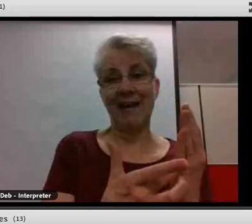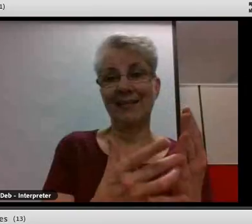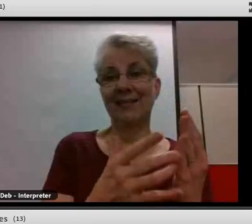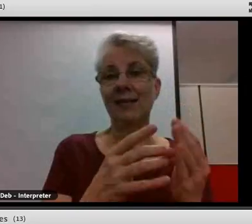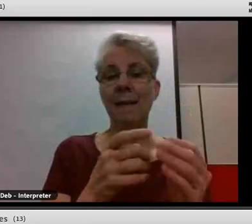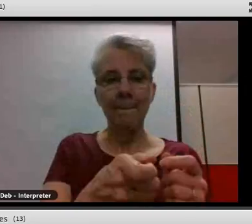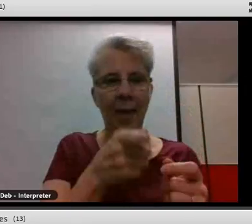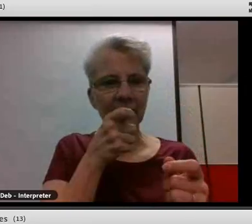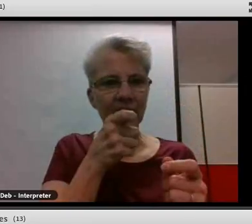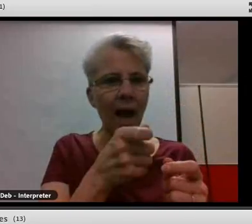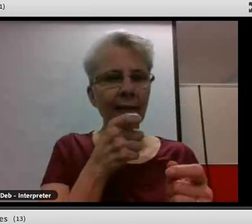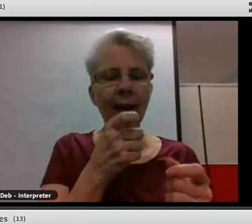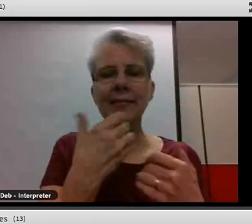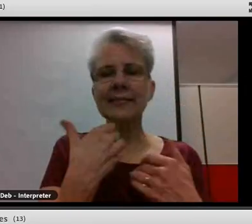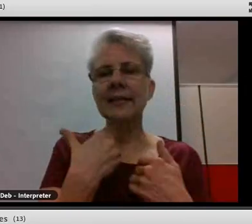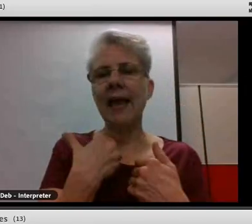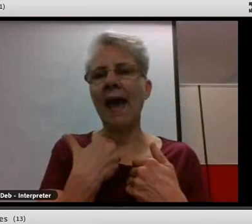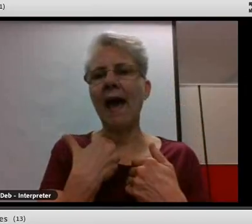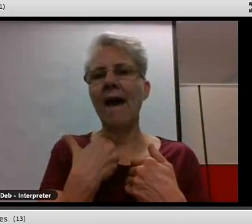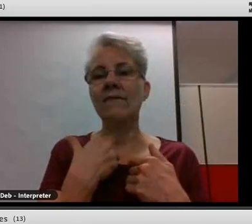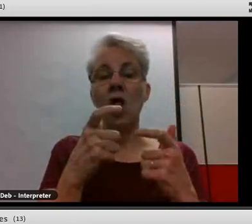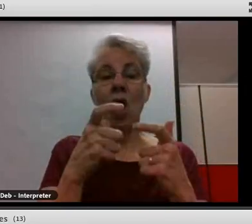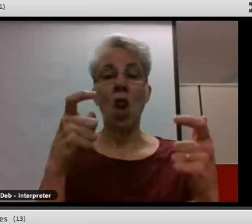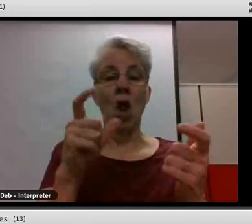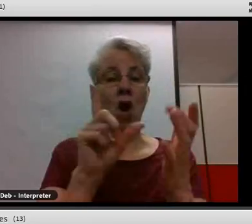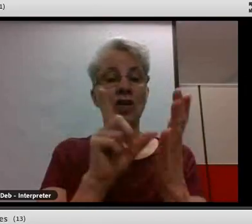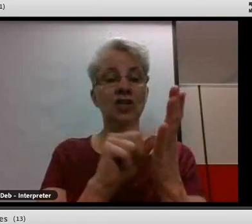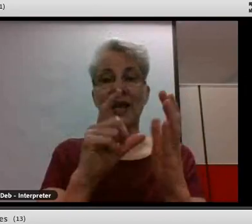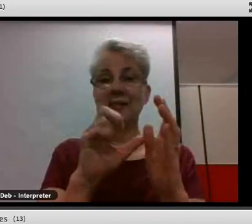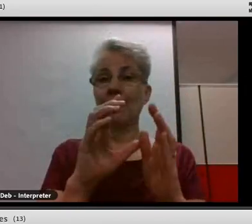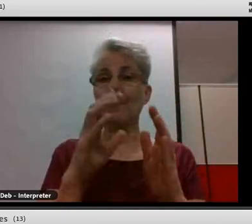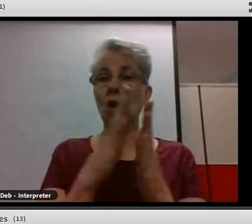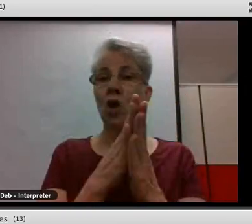in terms of accessibility for all.